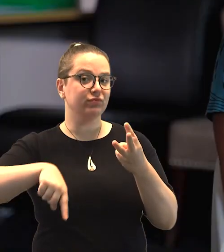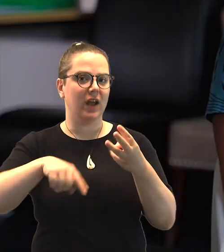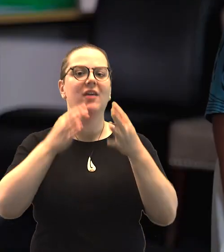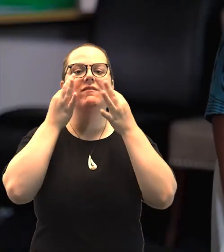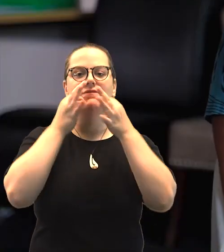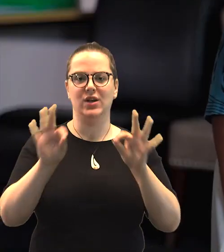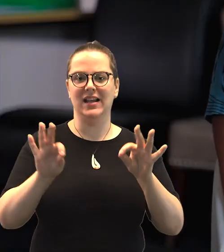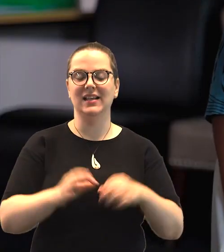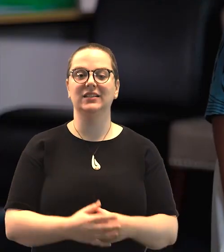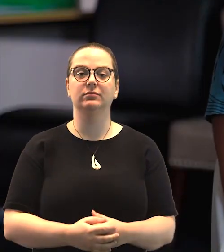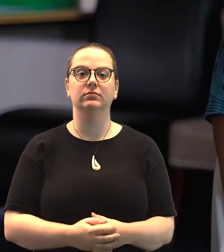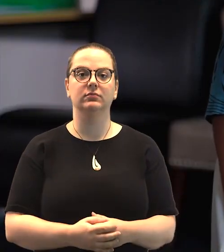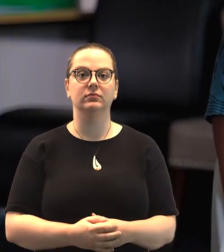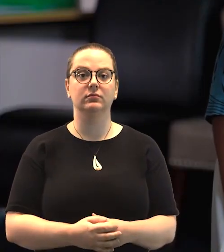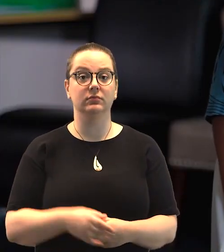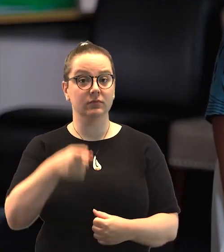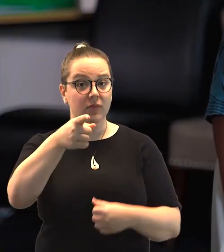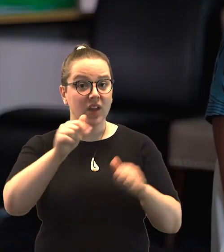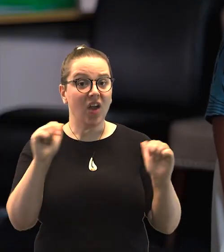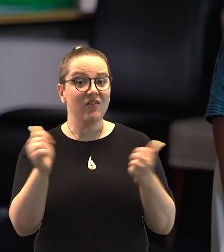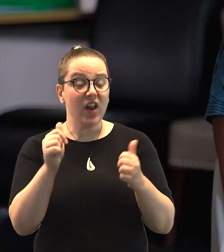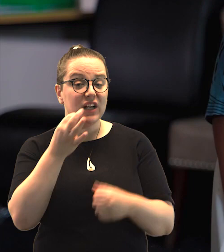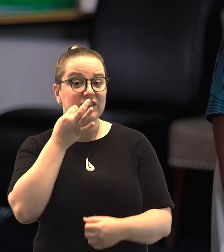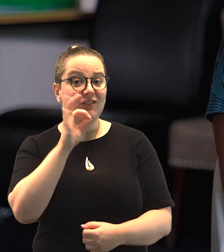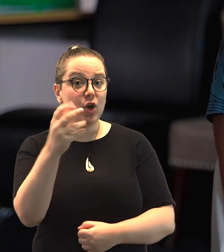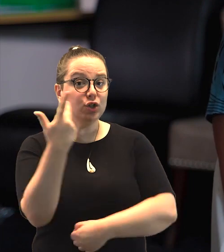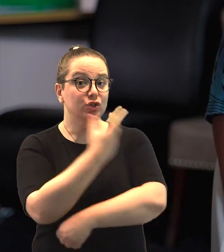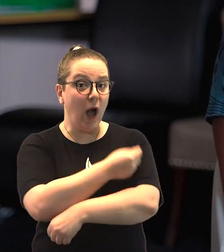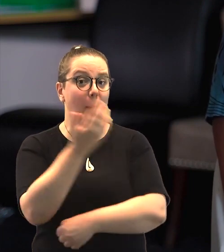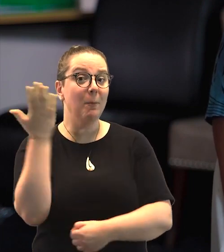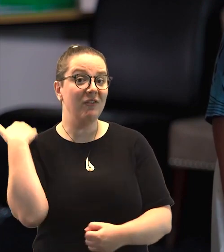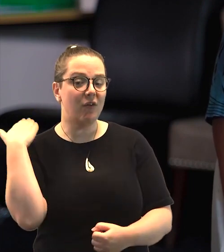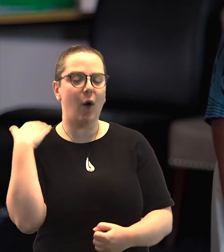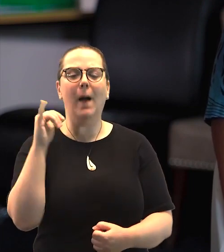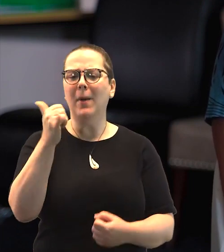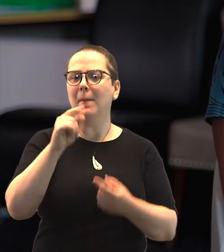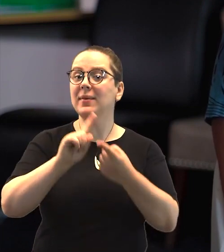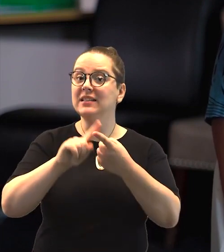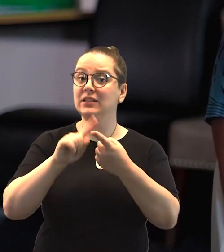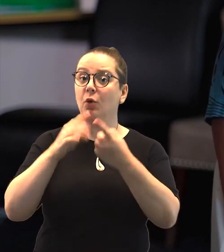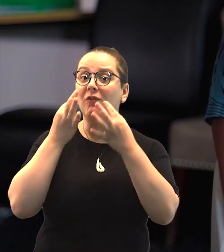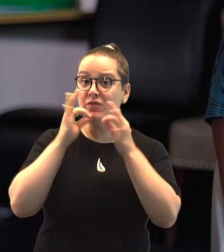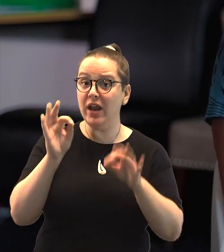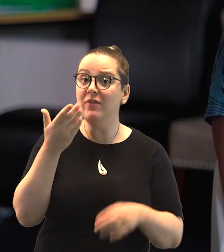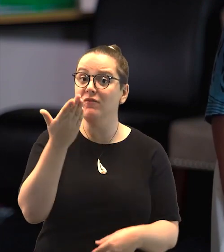If you've previously had a free flu vaccine you're probably still going to be eligible for one.